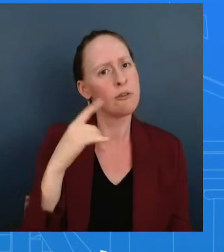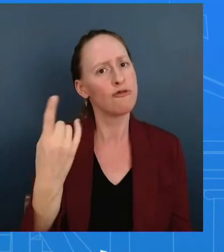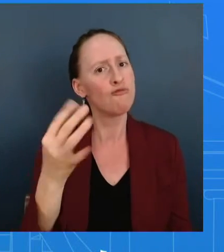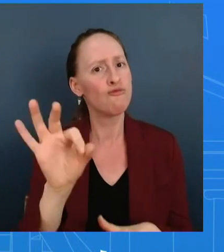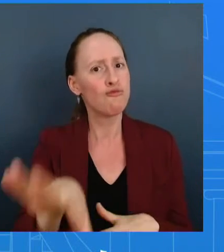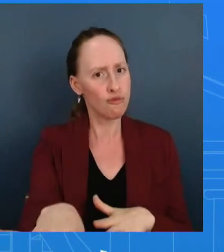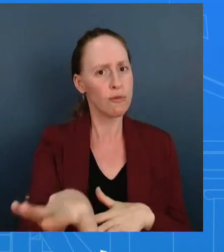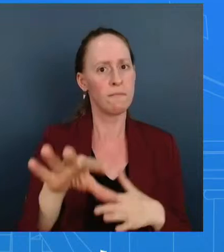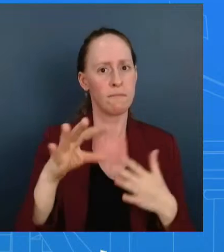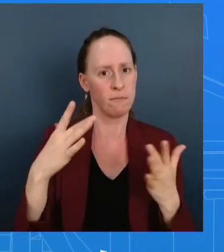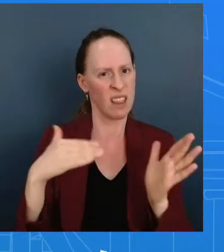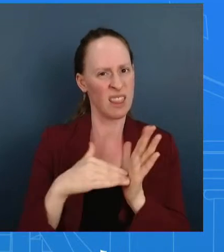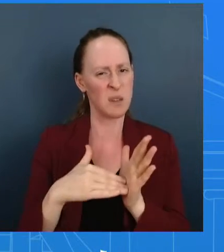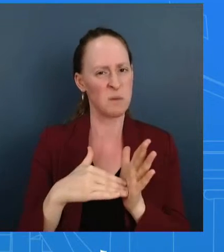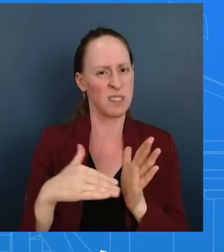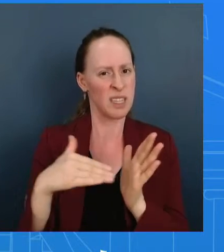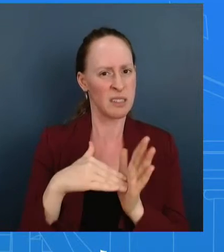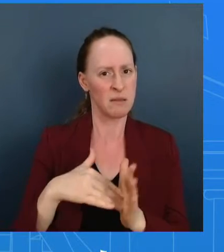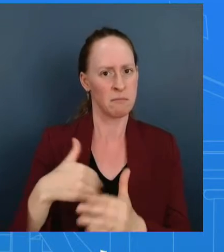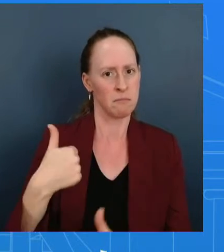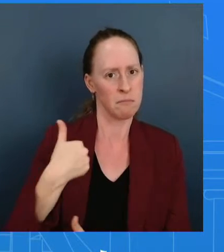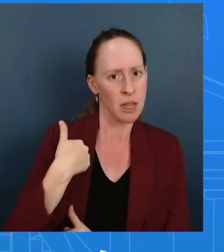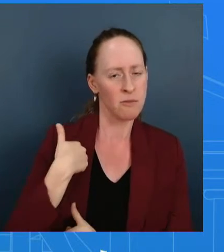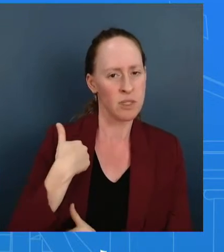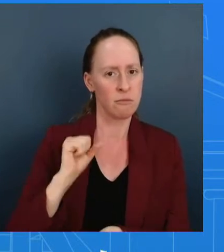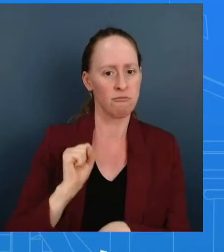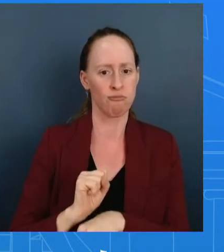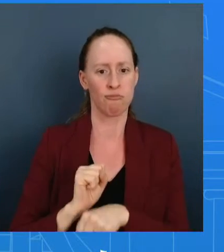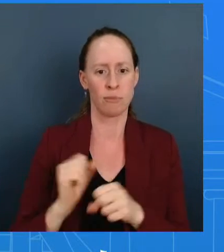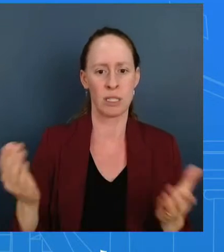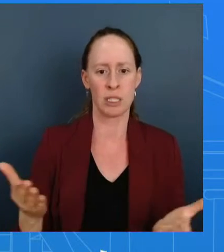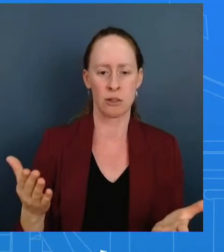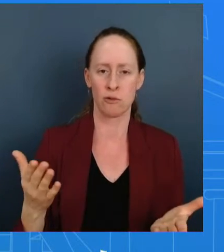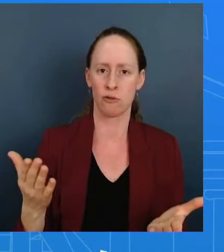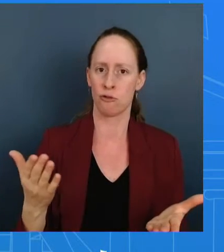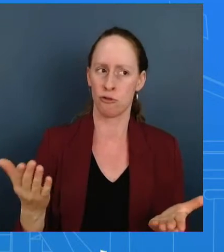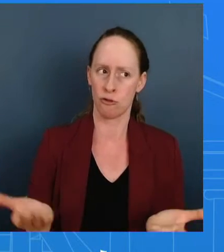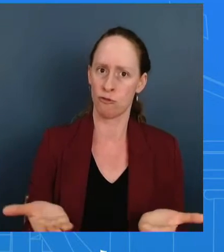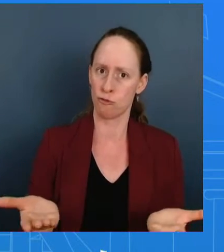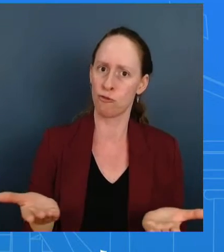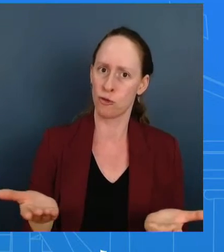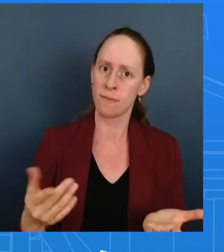because there are thir- -- a thousand military personnel that comes here and that not just comes here